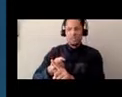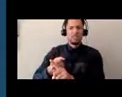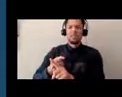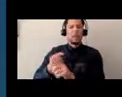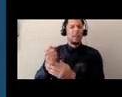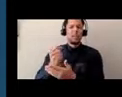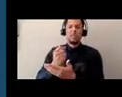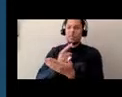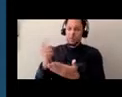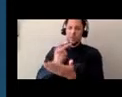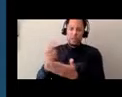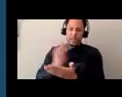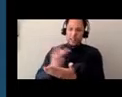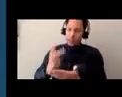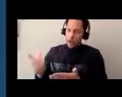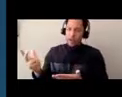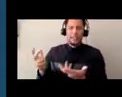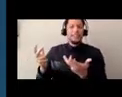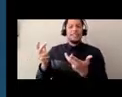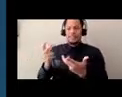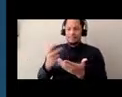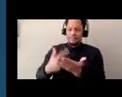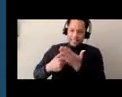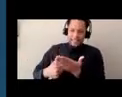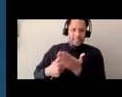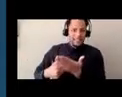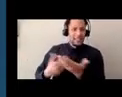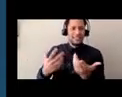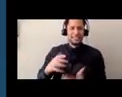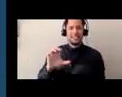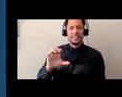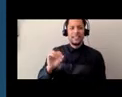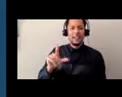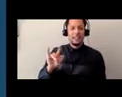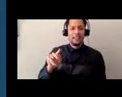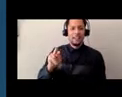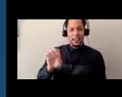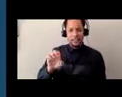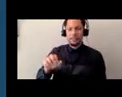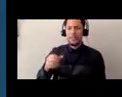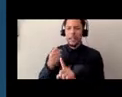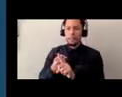webinar But essentially it's a network of community